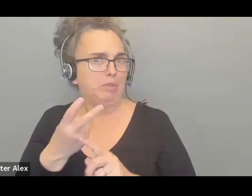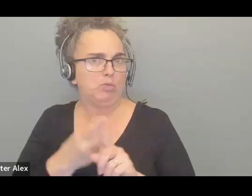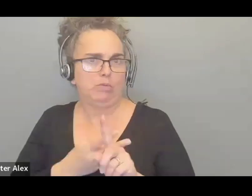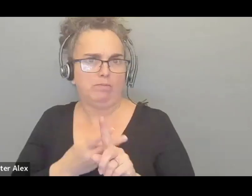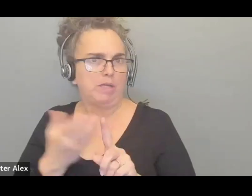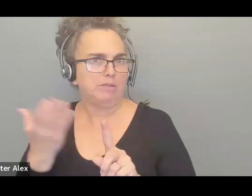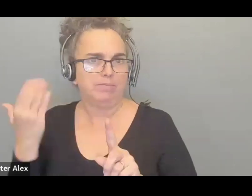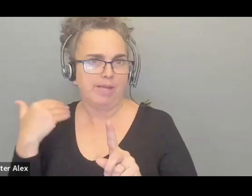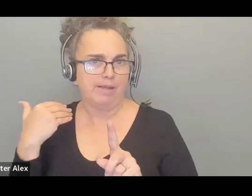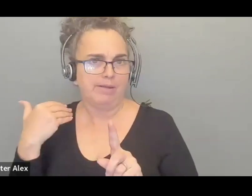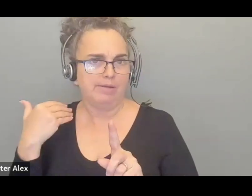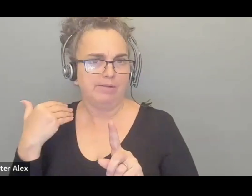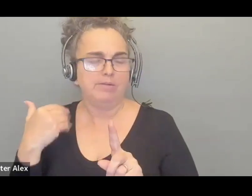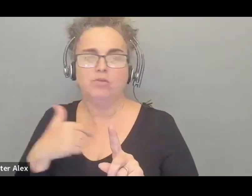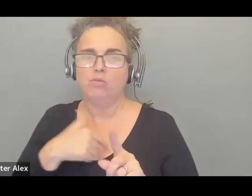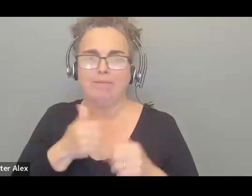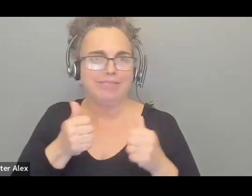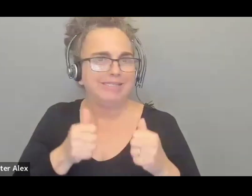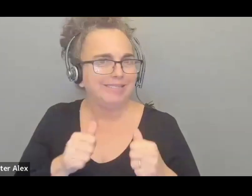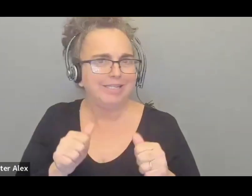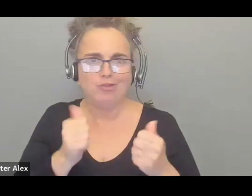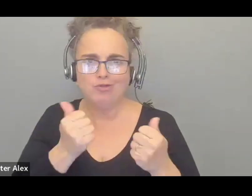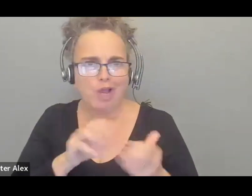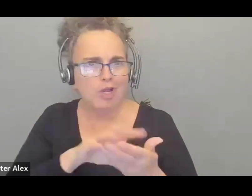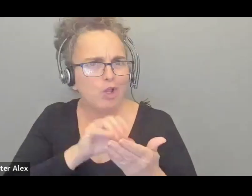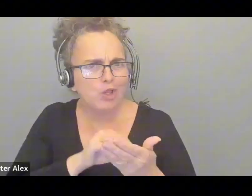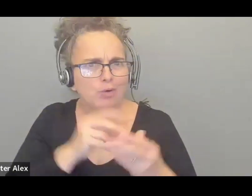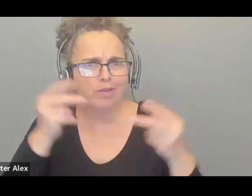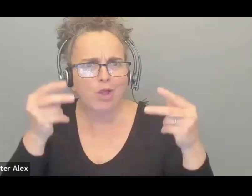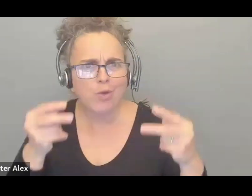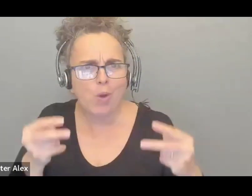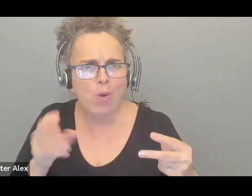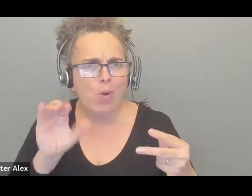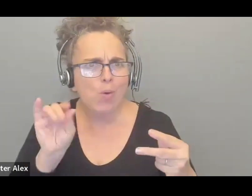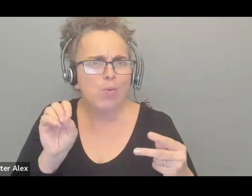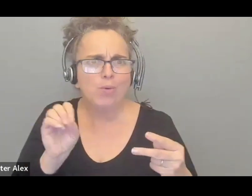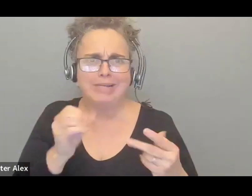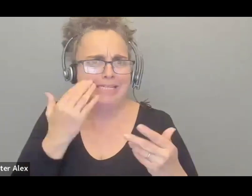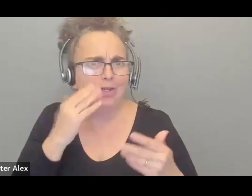So I'm still trying to learn how the code is. I don't know where everything is.